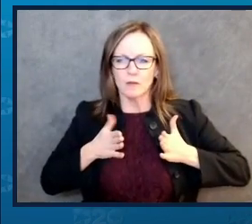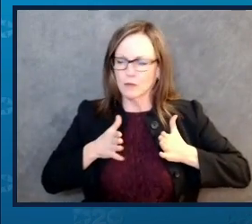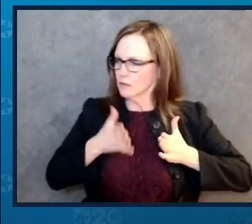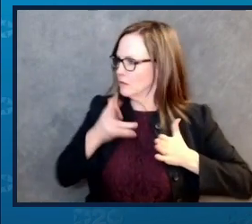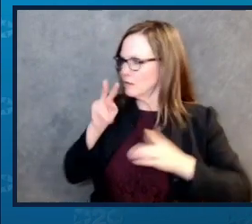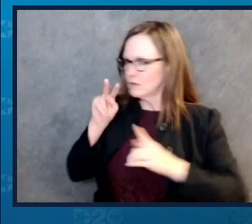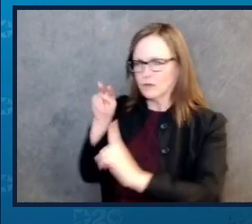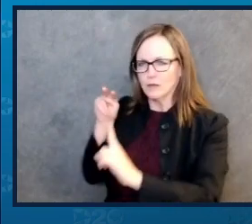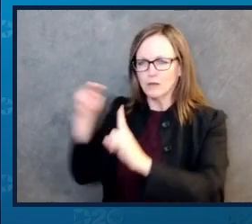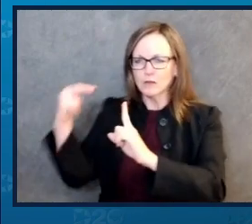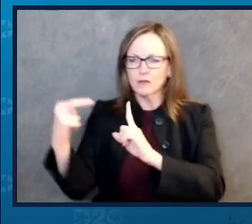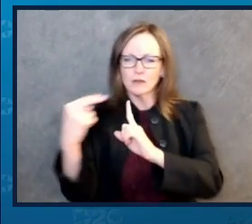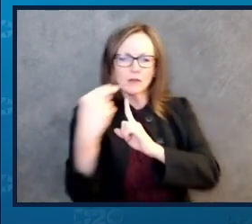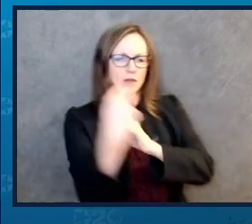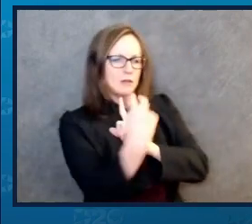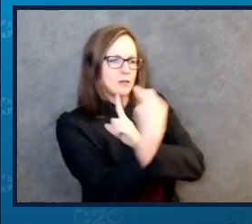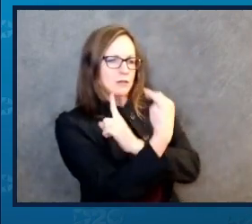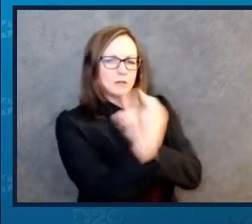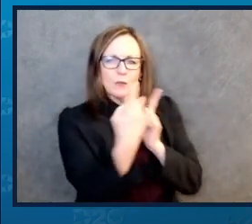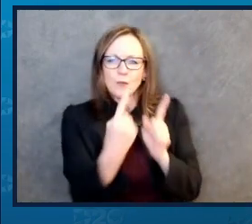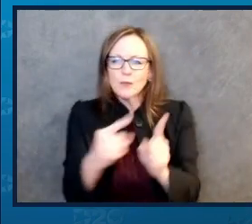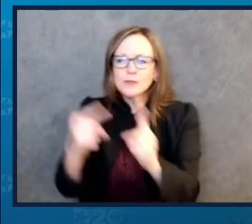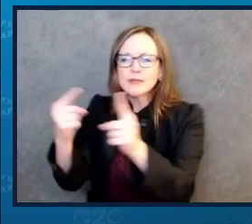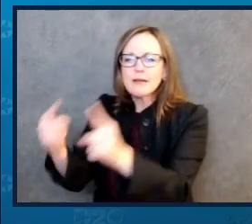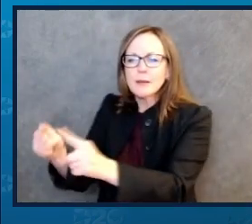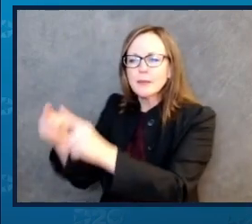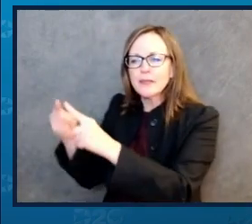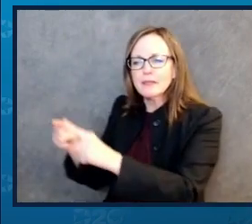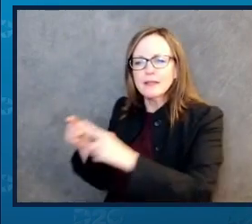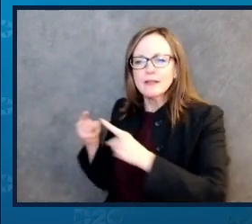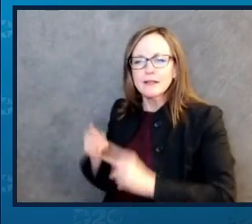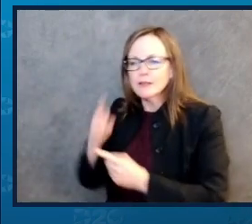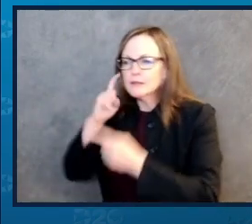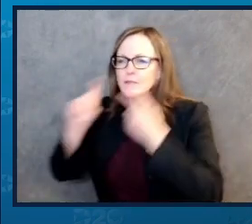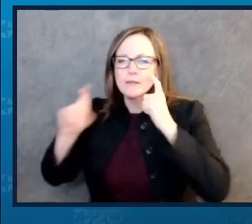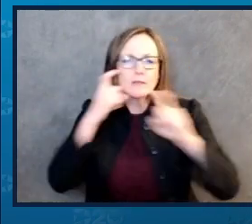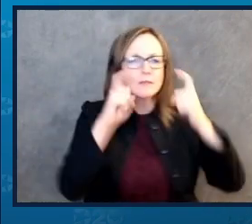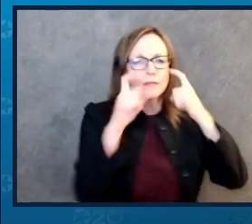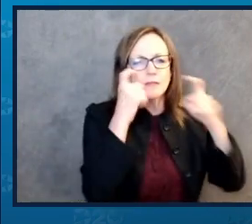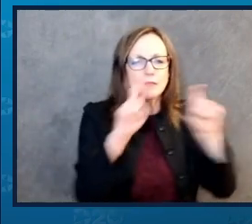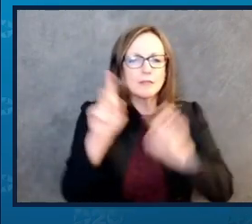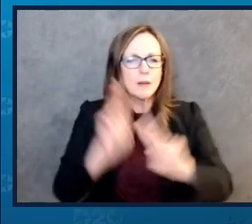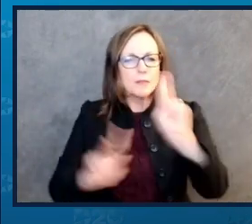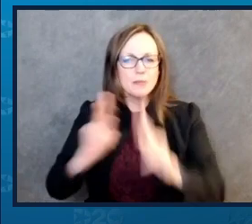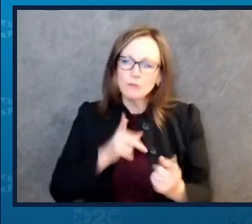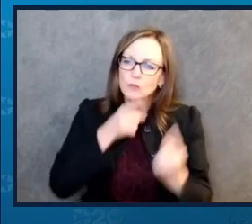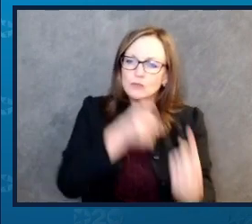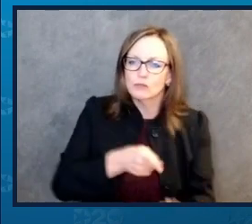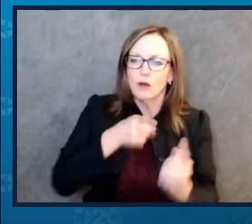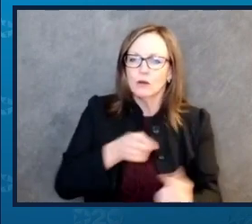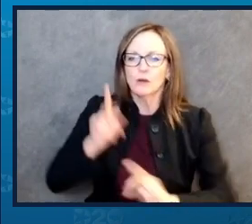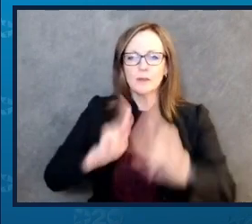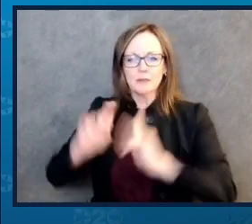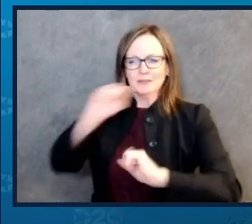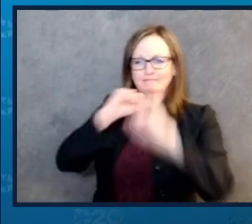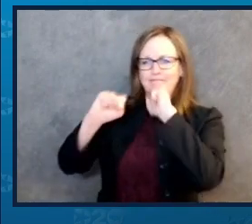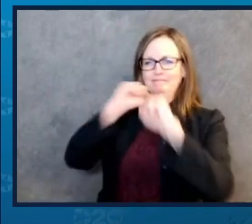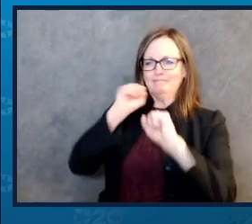SHE TAUGHT US TO BE CONSCIOUS AND COMPASSION BAIT THE STRUGGLES OF ALL PEOPLE, TO BELIEVE PUBLIC SAVERS NOBLE